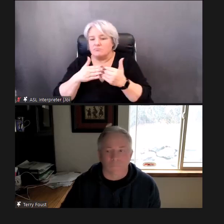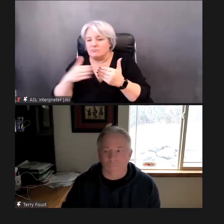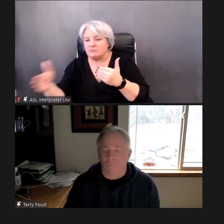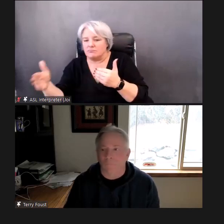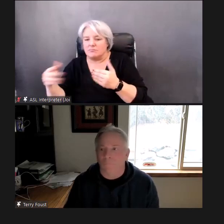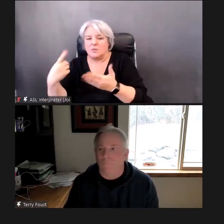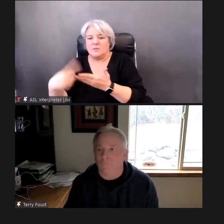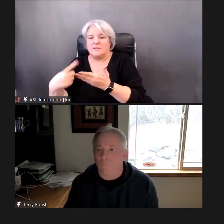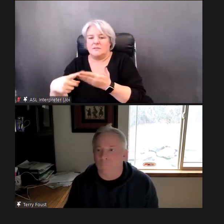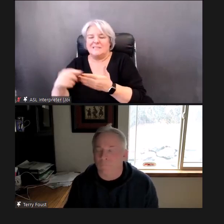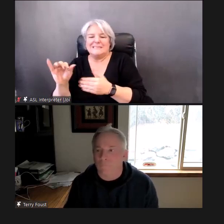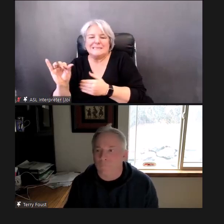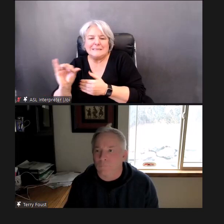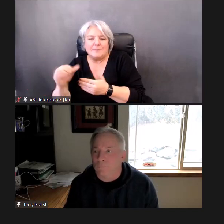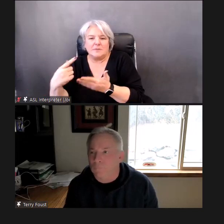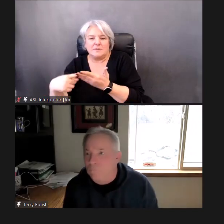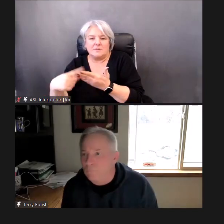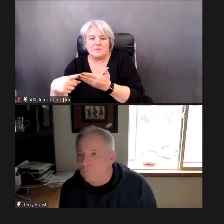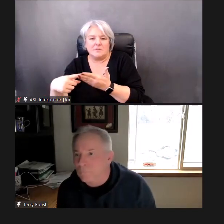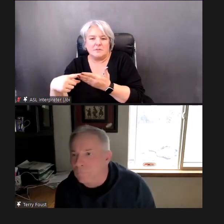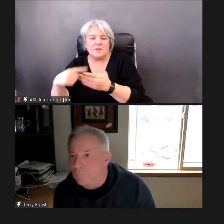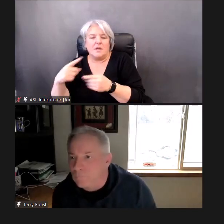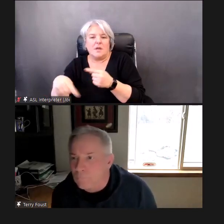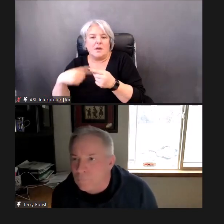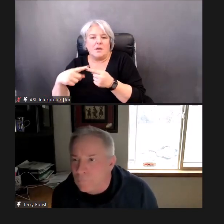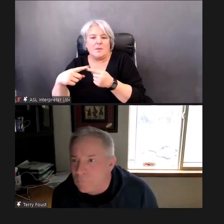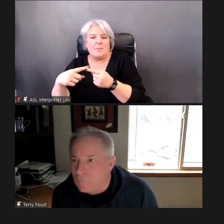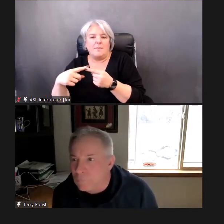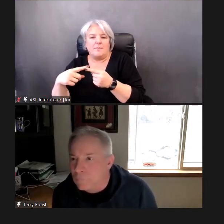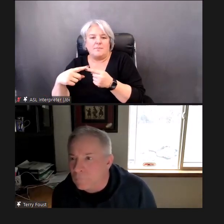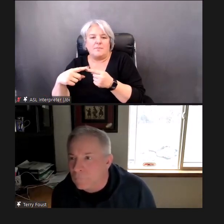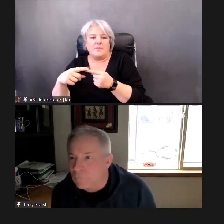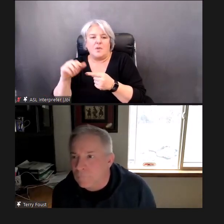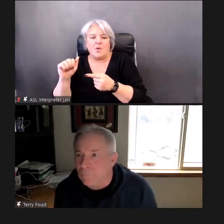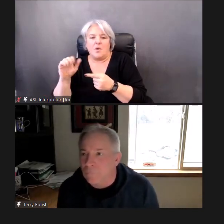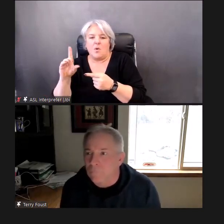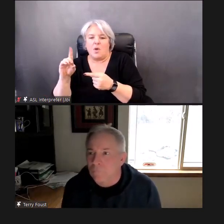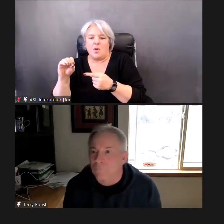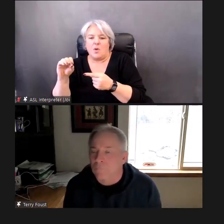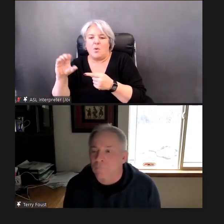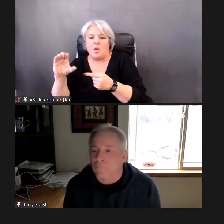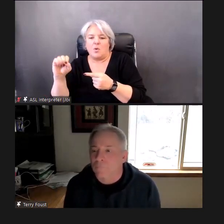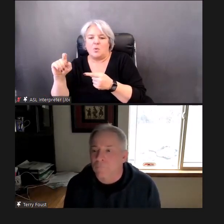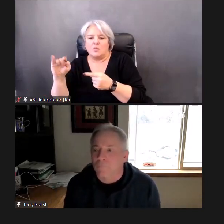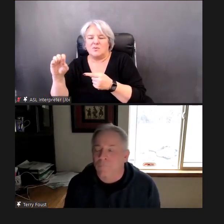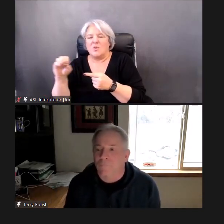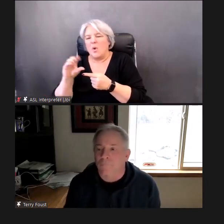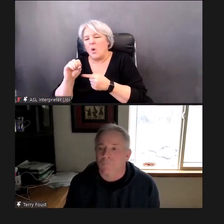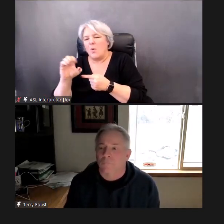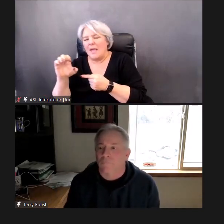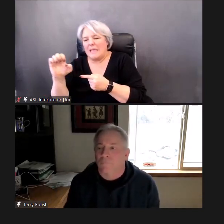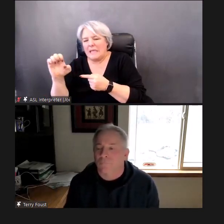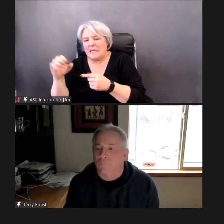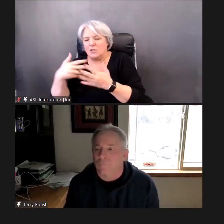similar conversation around AO acoustic